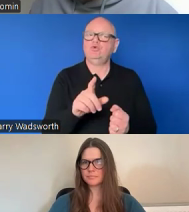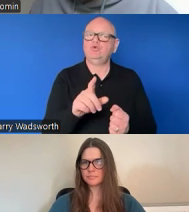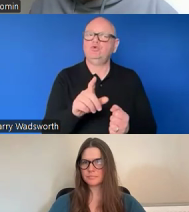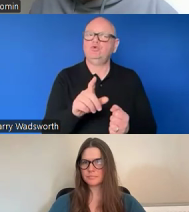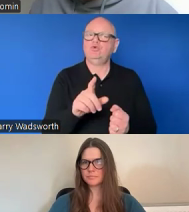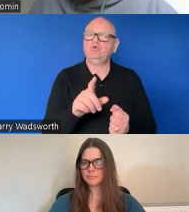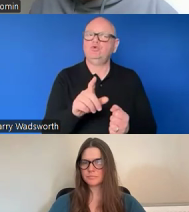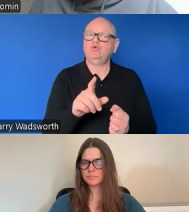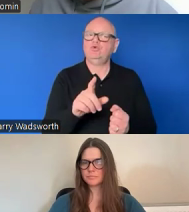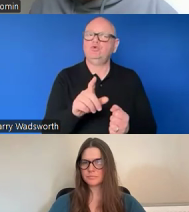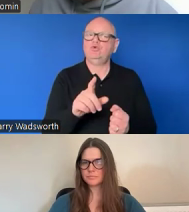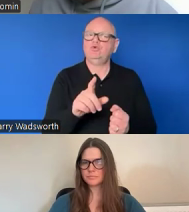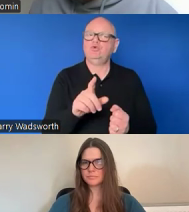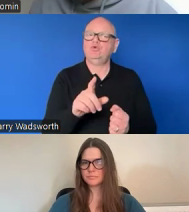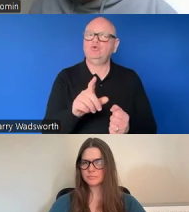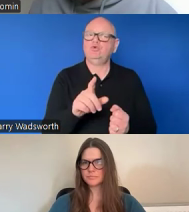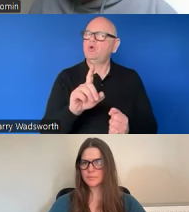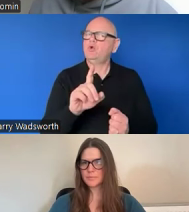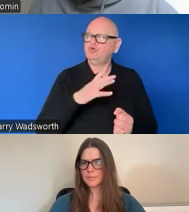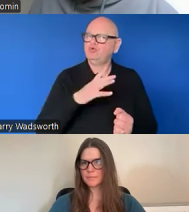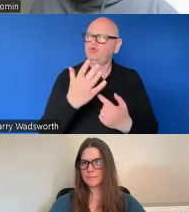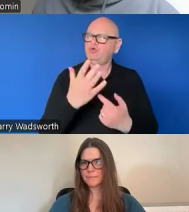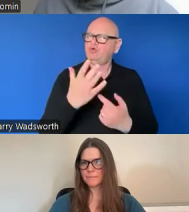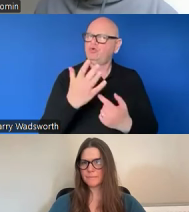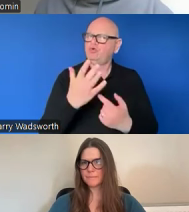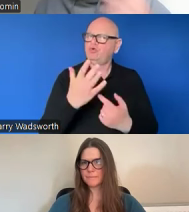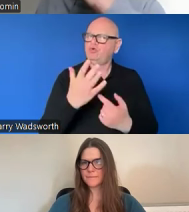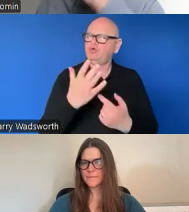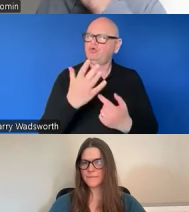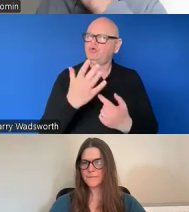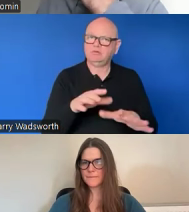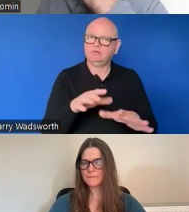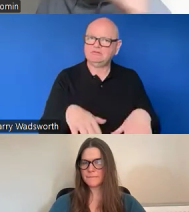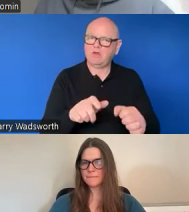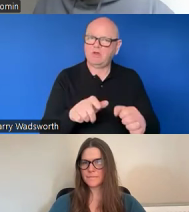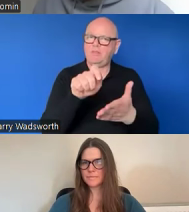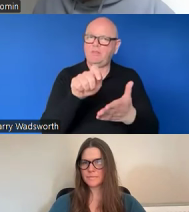Let's just launch that one as well. We've got a couple of different goals that we can have.